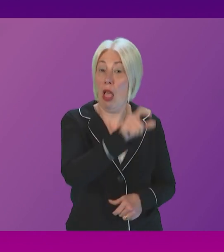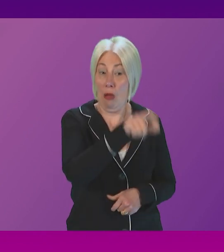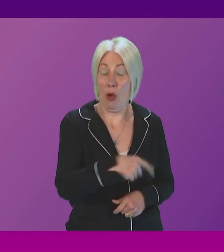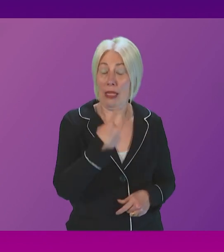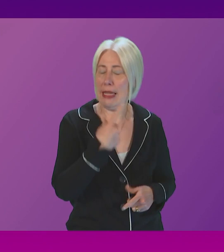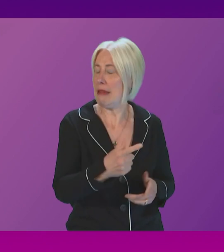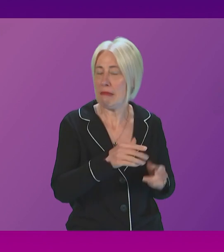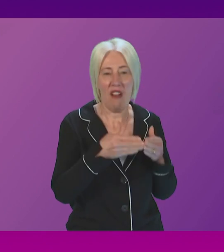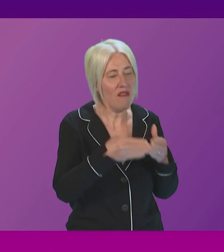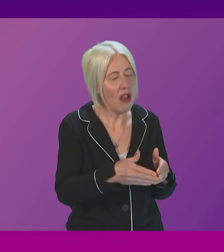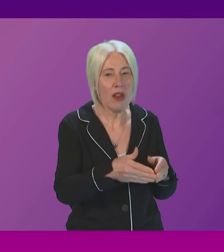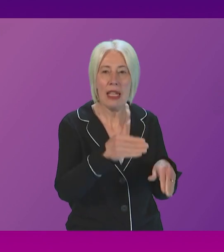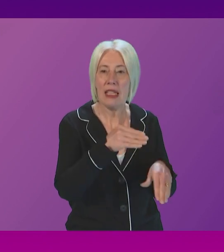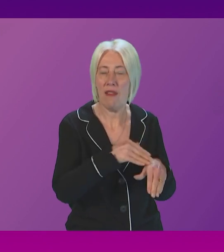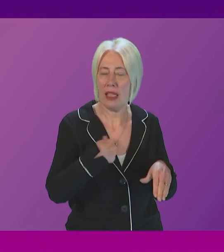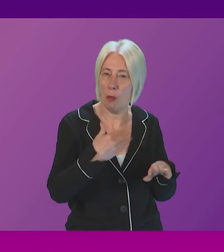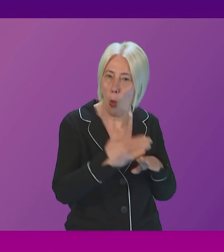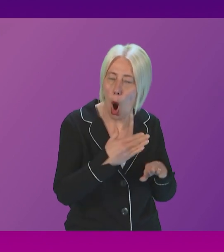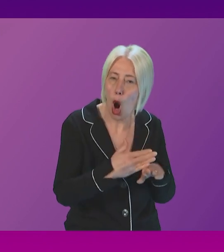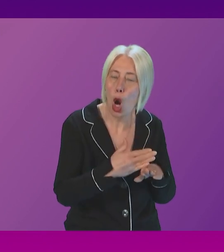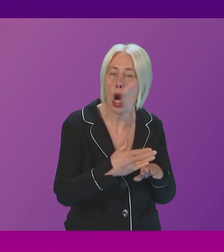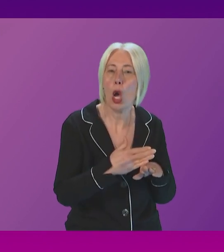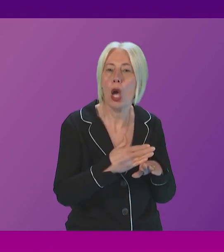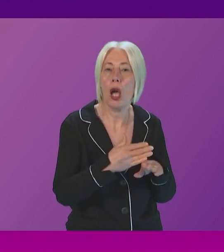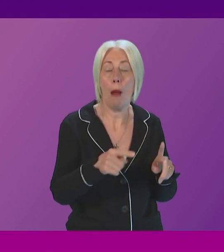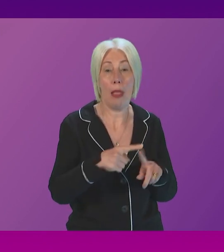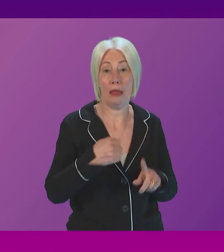“The ferries are affecting me at my work and family life.”